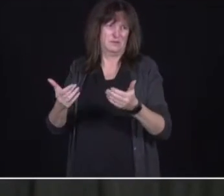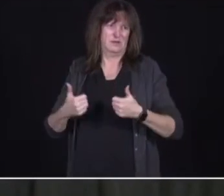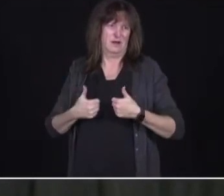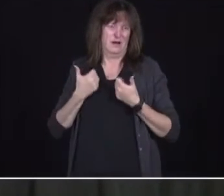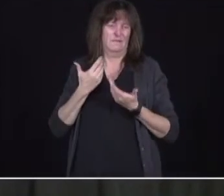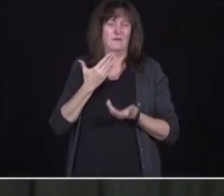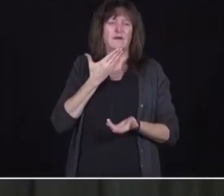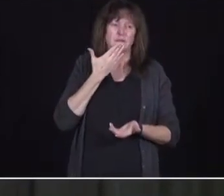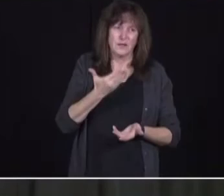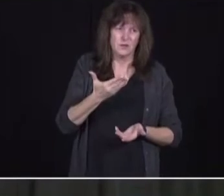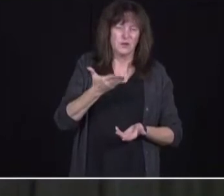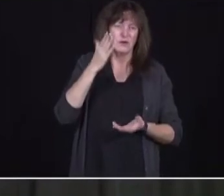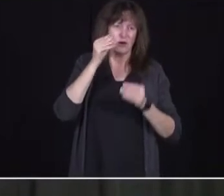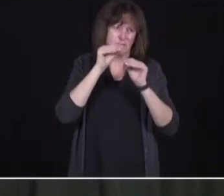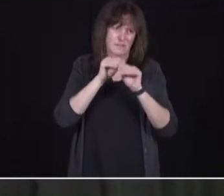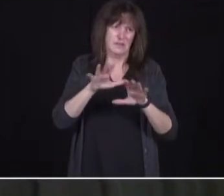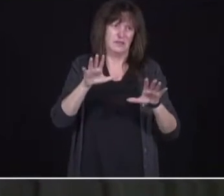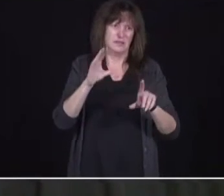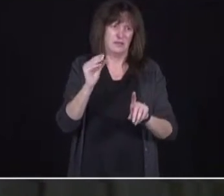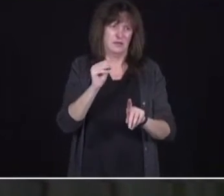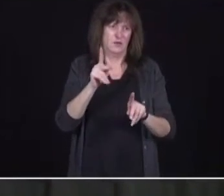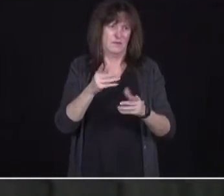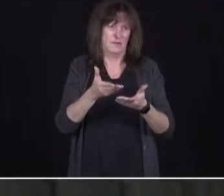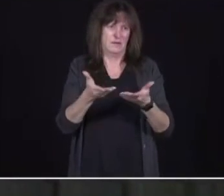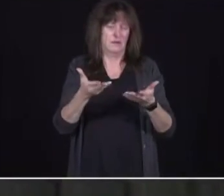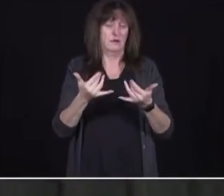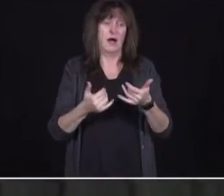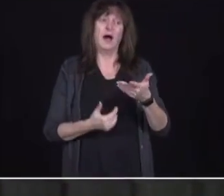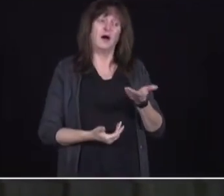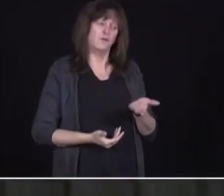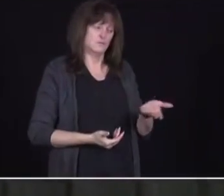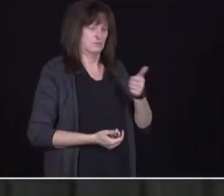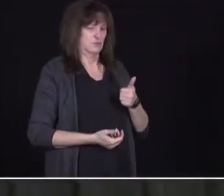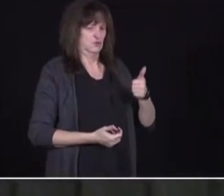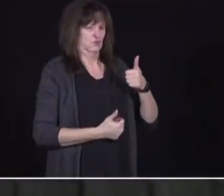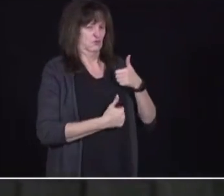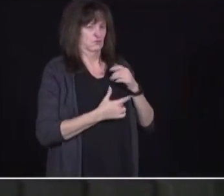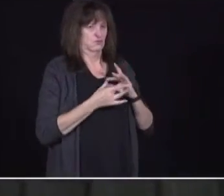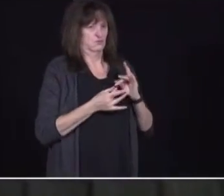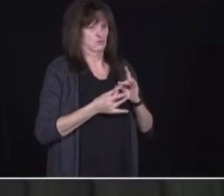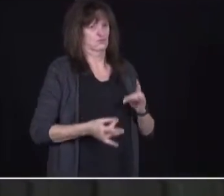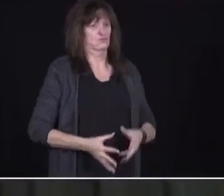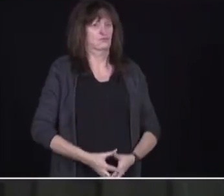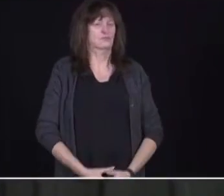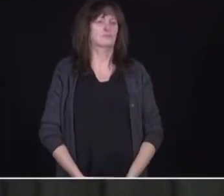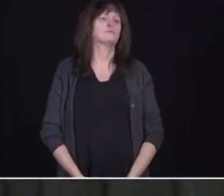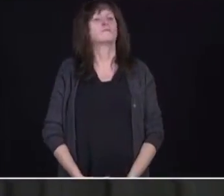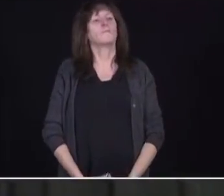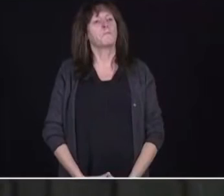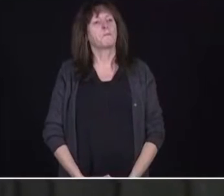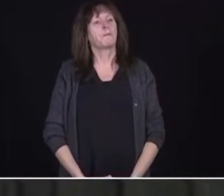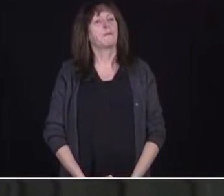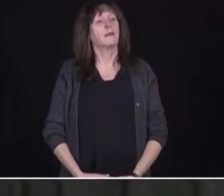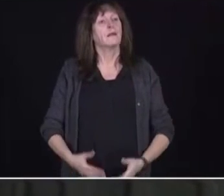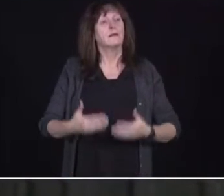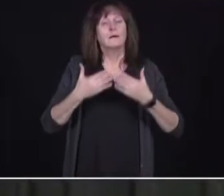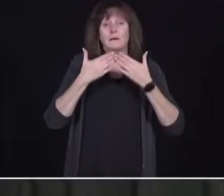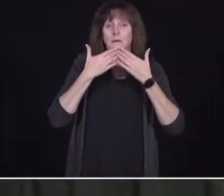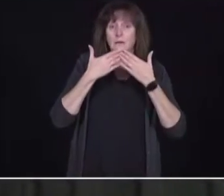And God bless the people of Ontario. Now I will pass it over to the general. Premier, thank you.